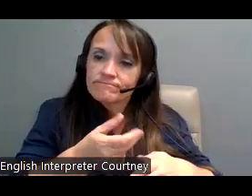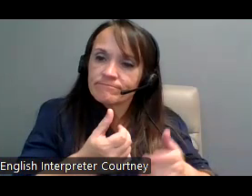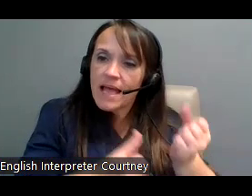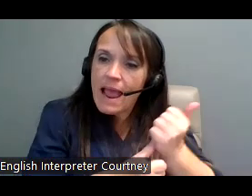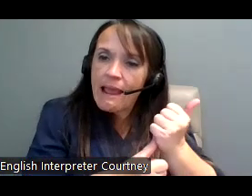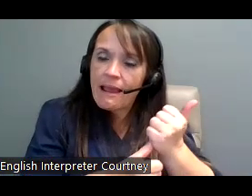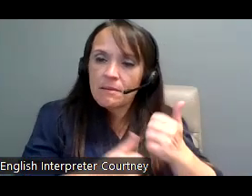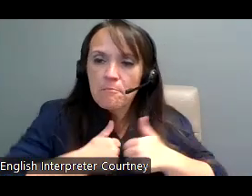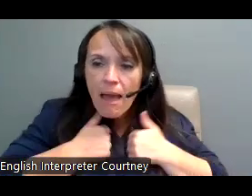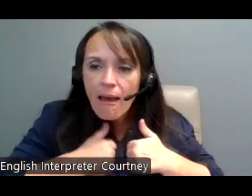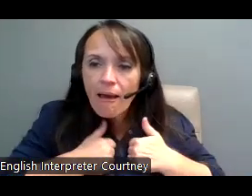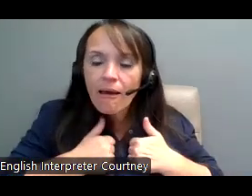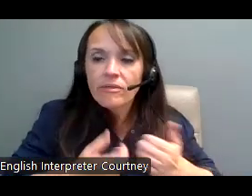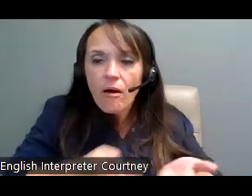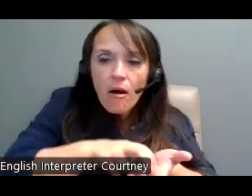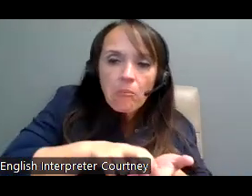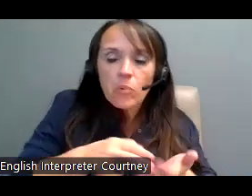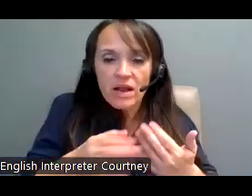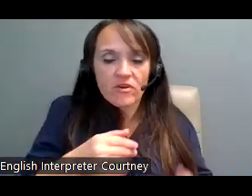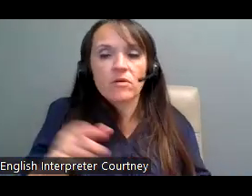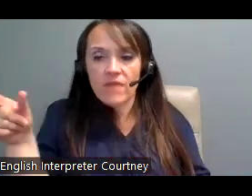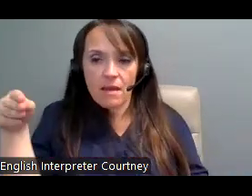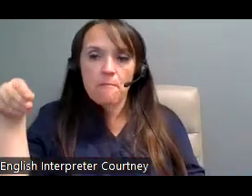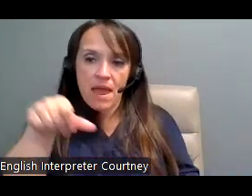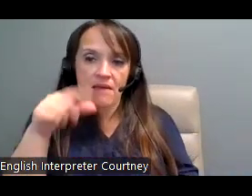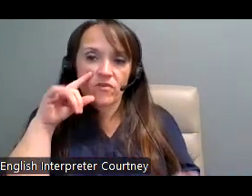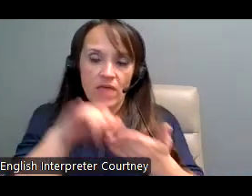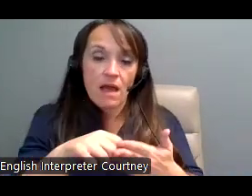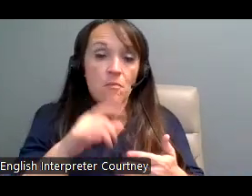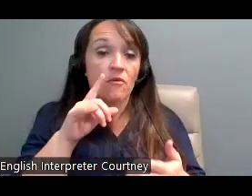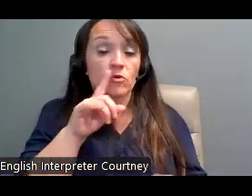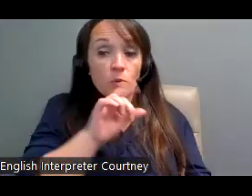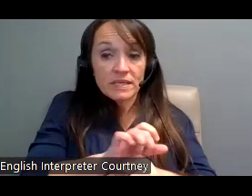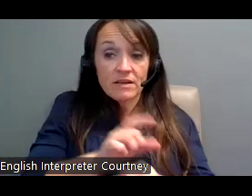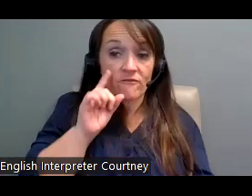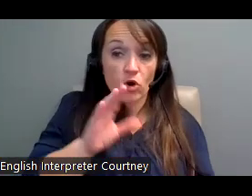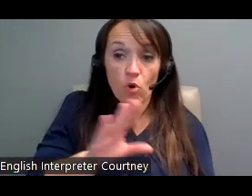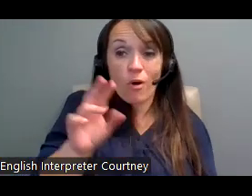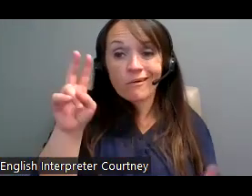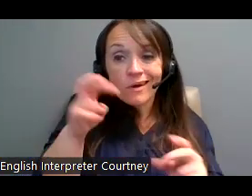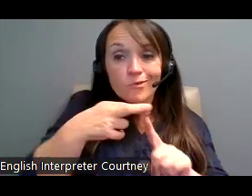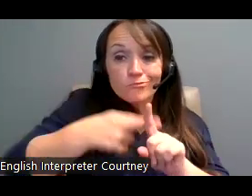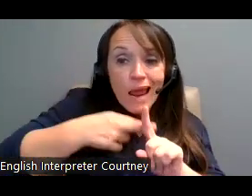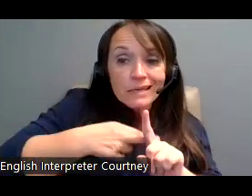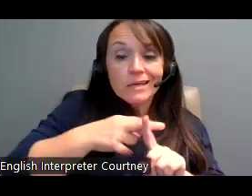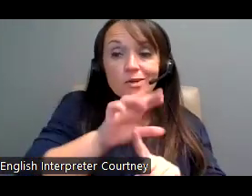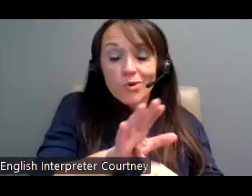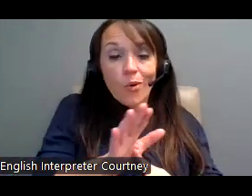things like that, Medicaid would pay for those services but they will not pay for your bed